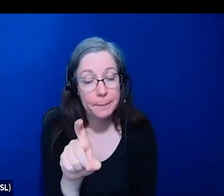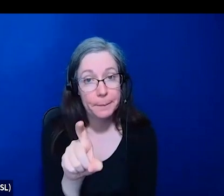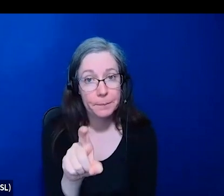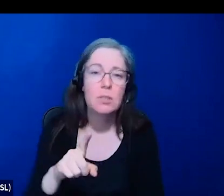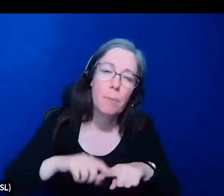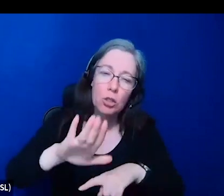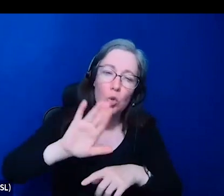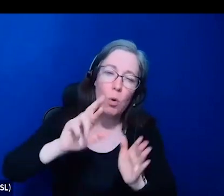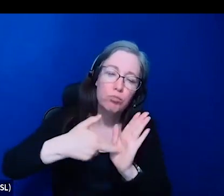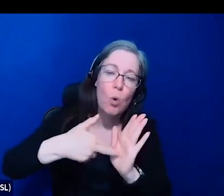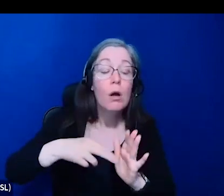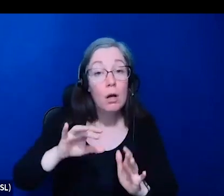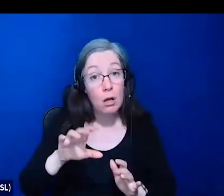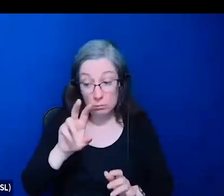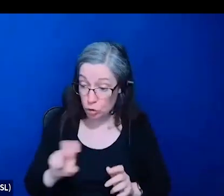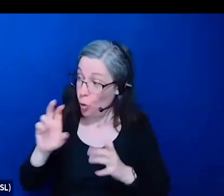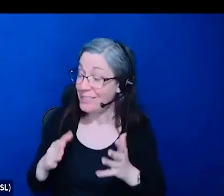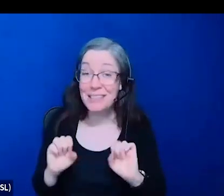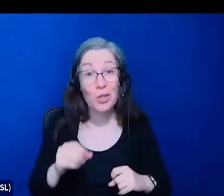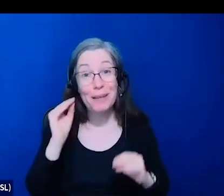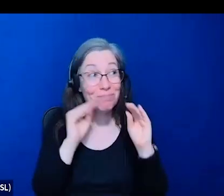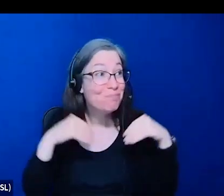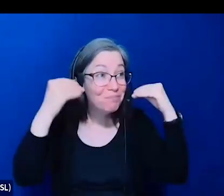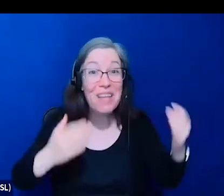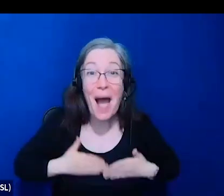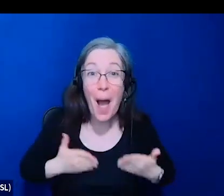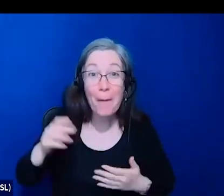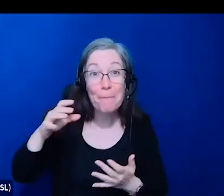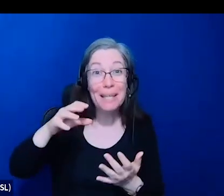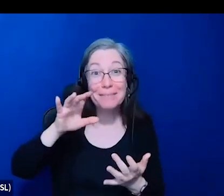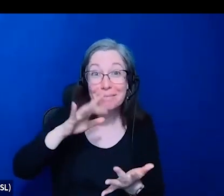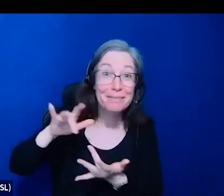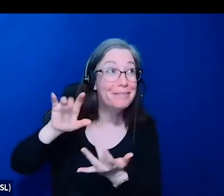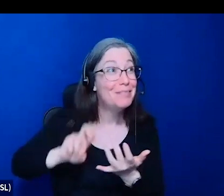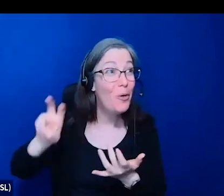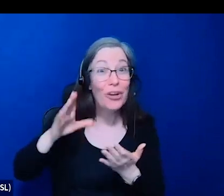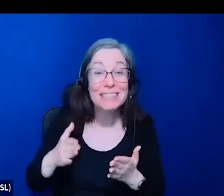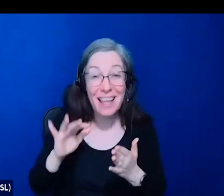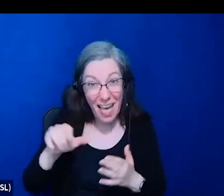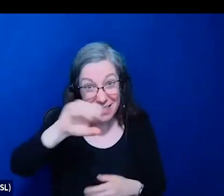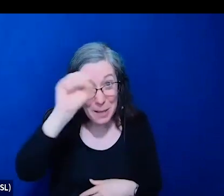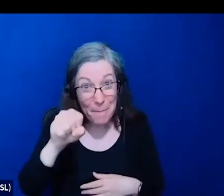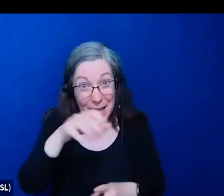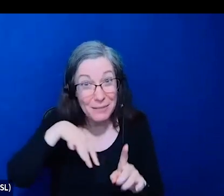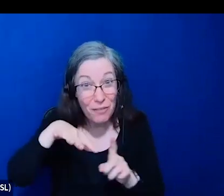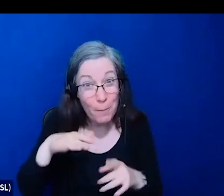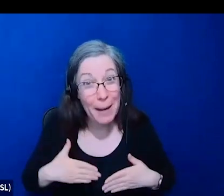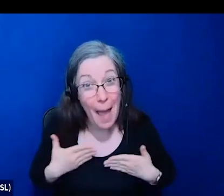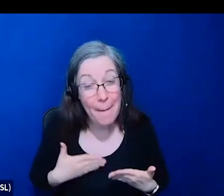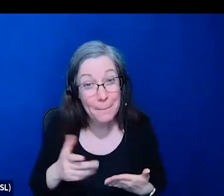If your job is to be a tourist, can you be a happy tourist? Is the space habitat going to be accessible enough for you to do that? If you are the commander,